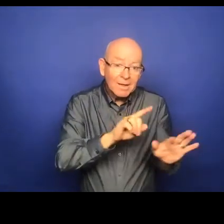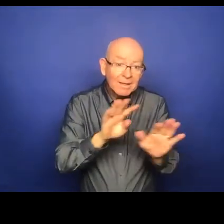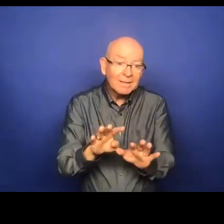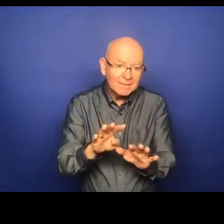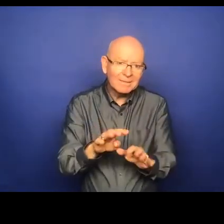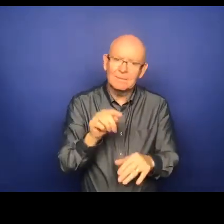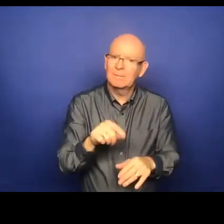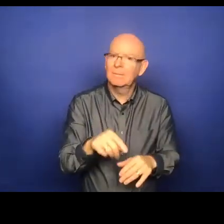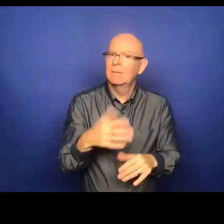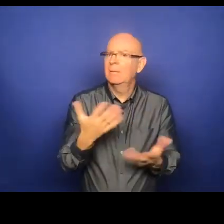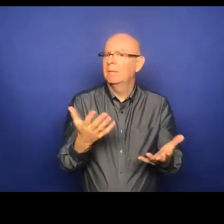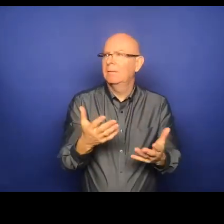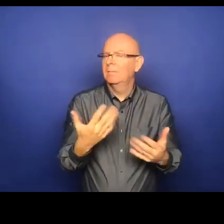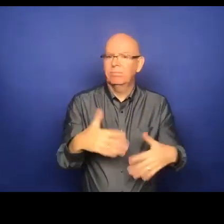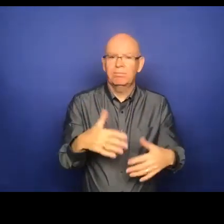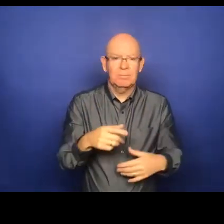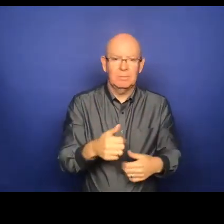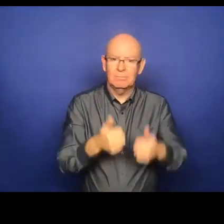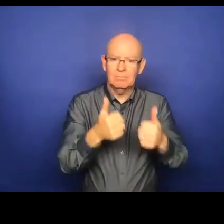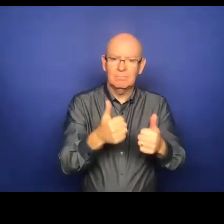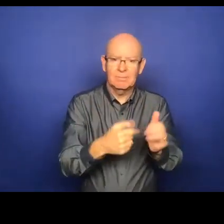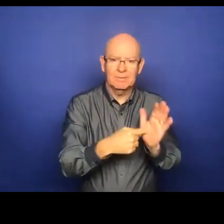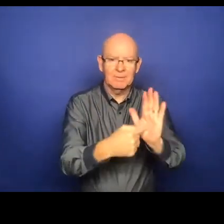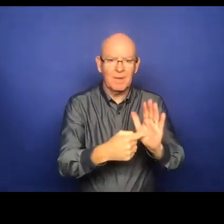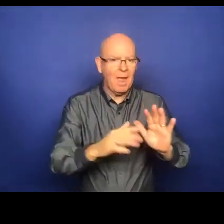data for people with disabilities is required around the world.